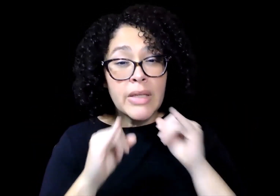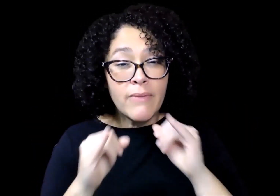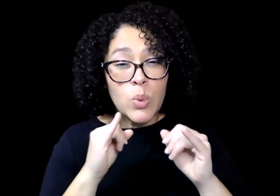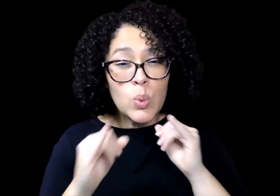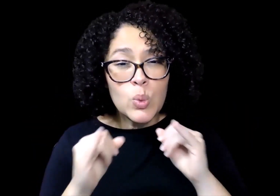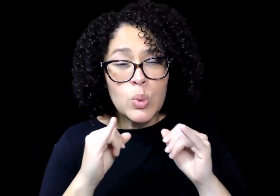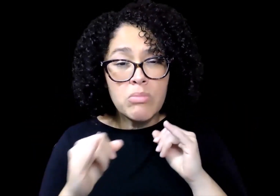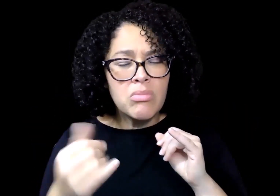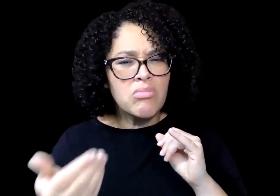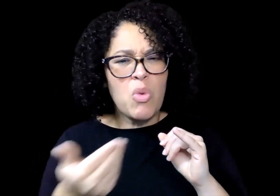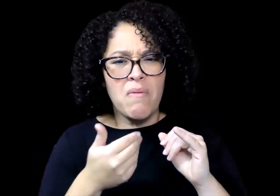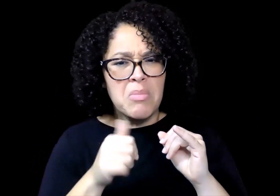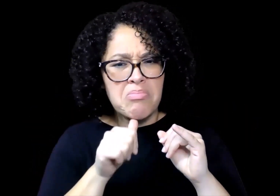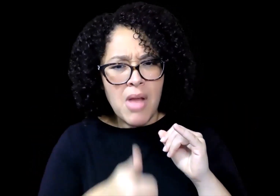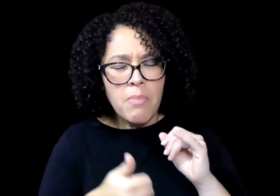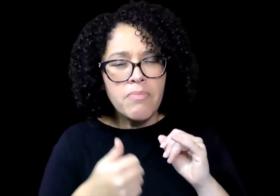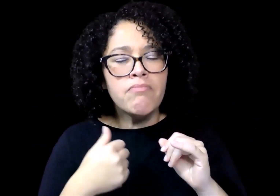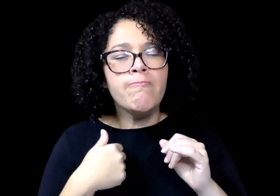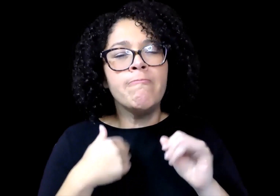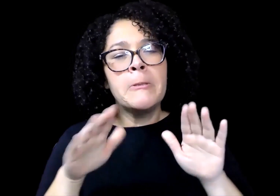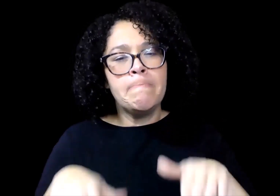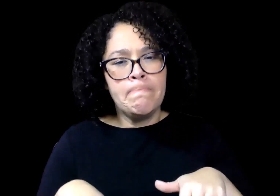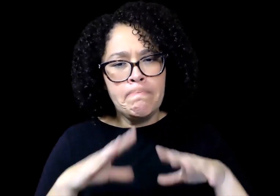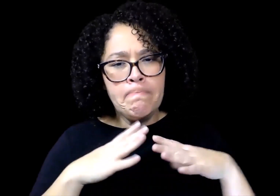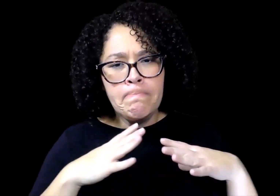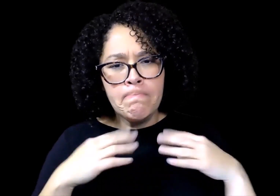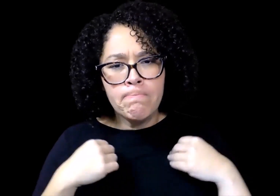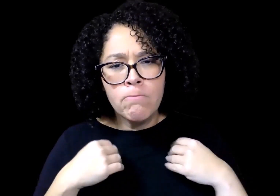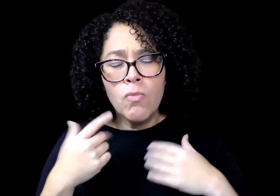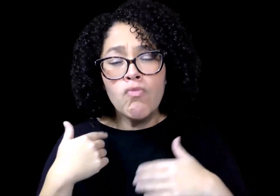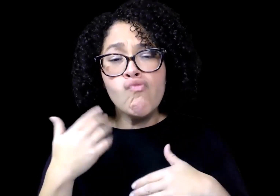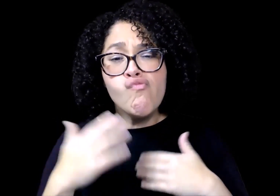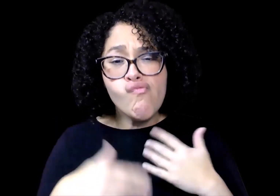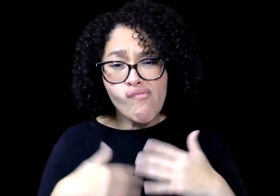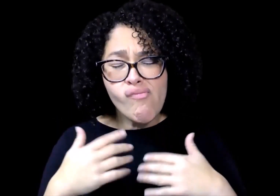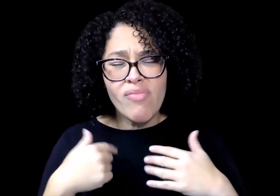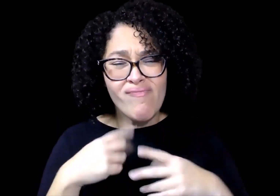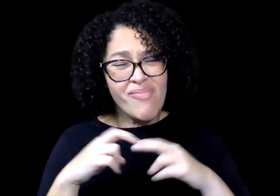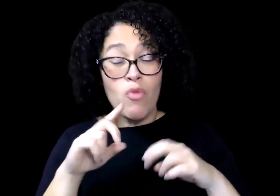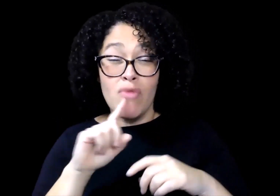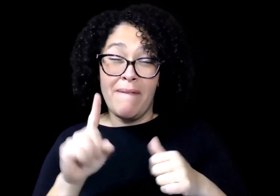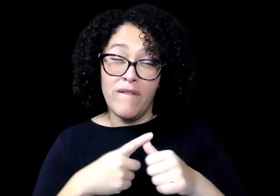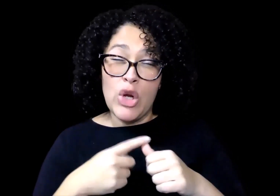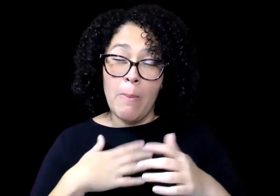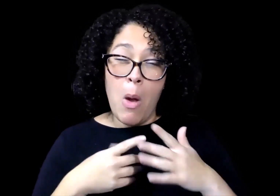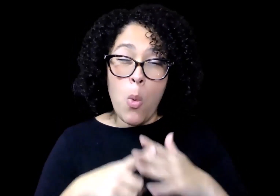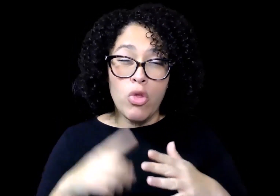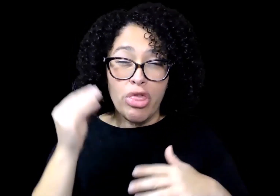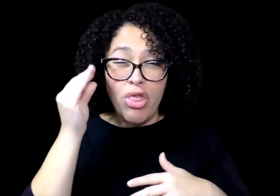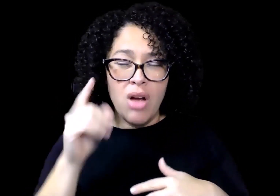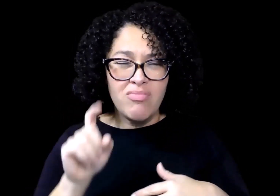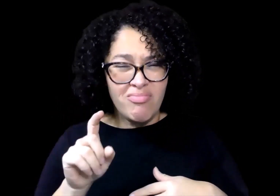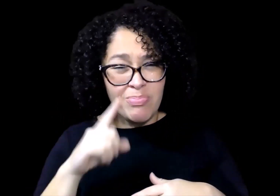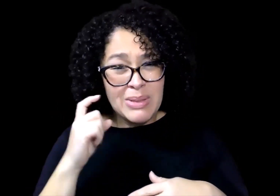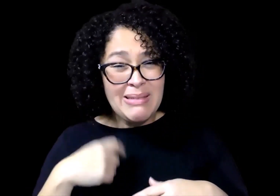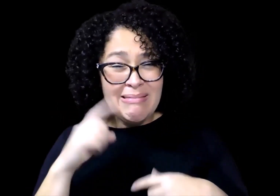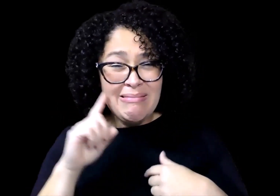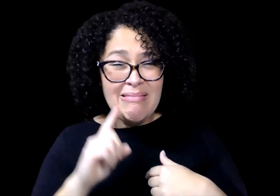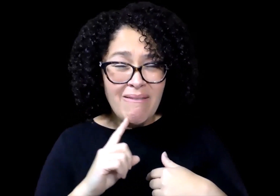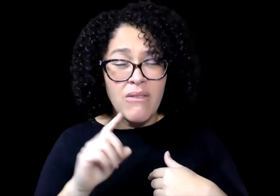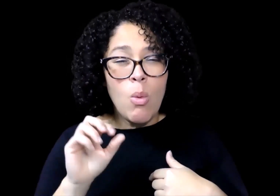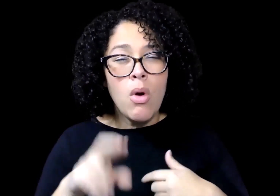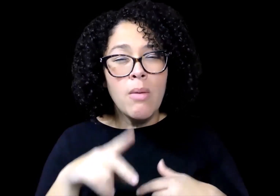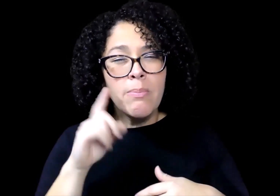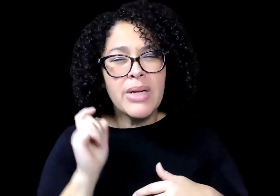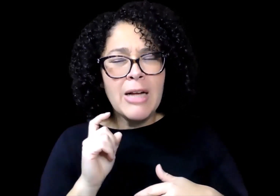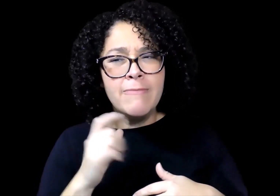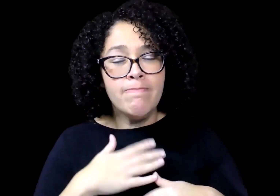and multiculturalism but I didn't get the job and I accepted that but the more I thought about it